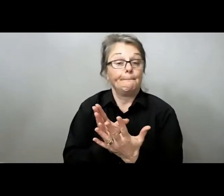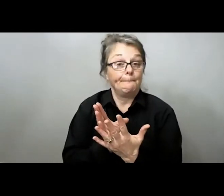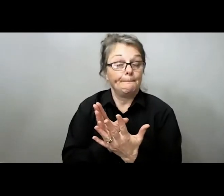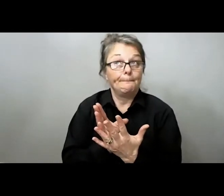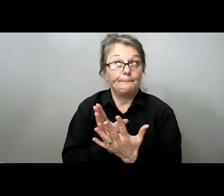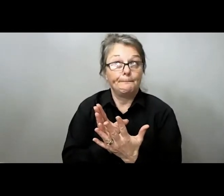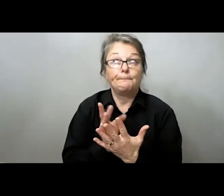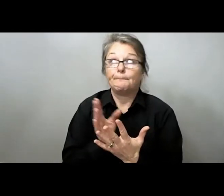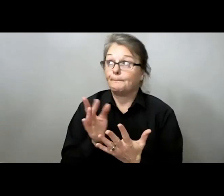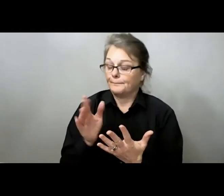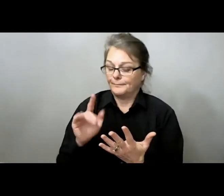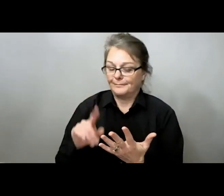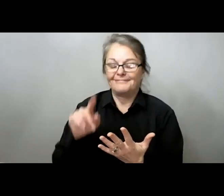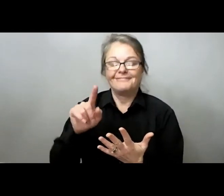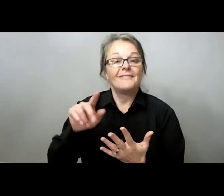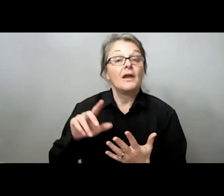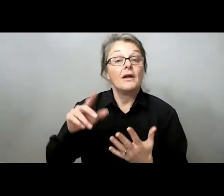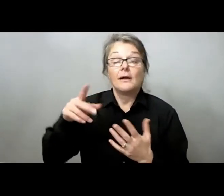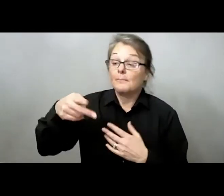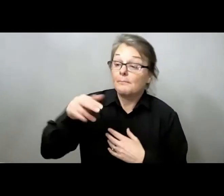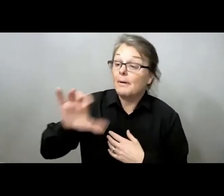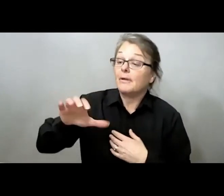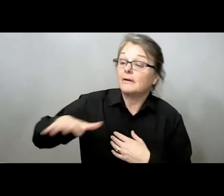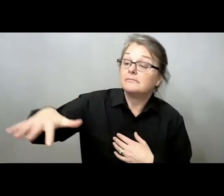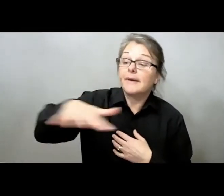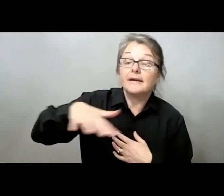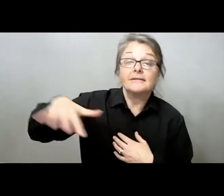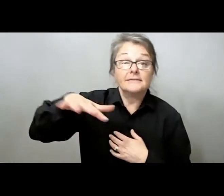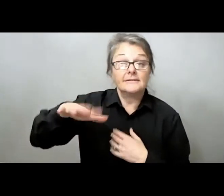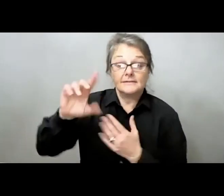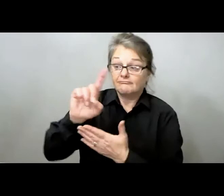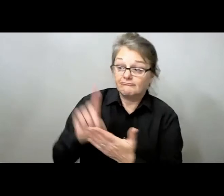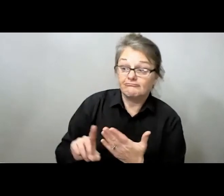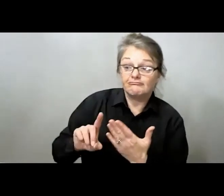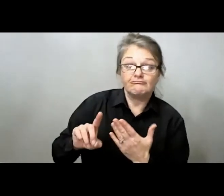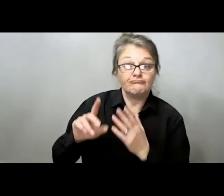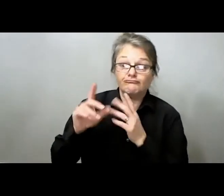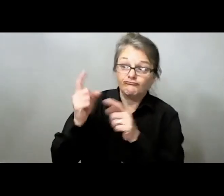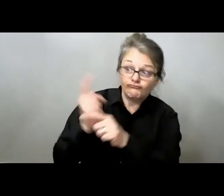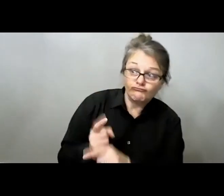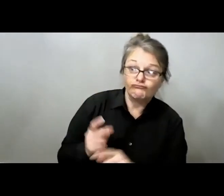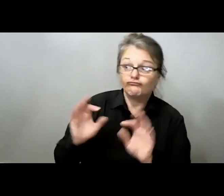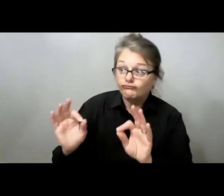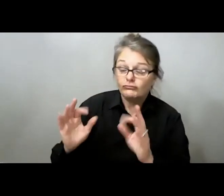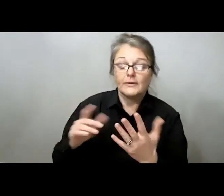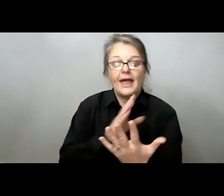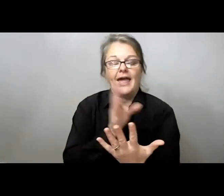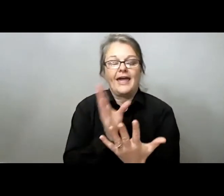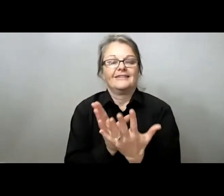FOURTH IS DESIGN OF PUBLIC SPACES, AND THE FIFTH IS AN EMPLOYMENT STANDARD.